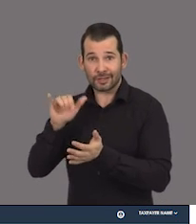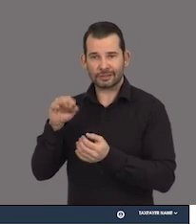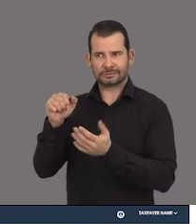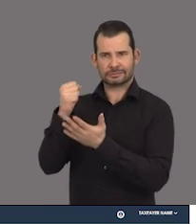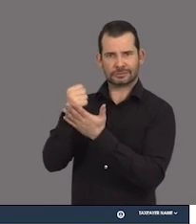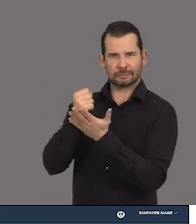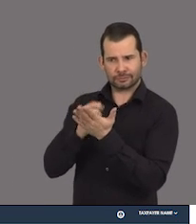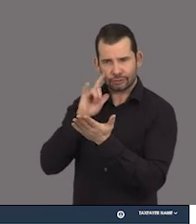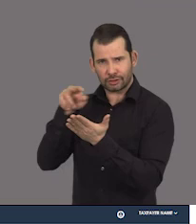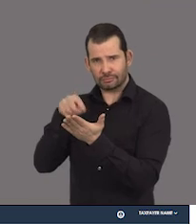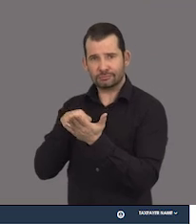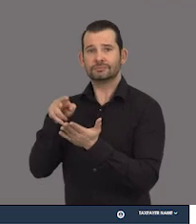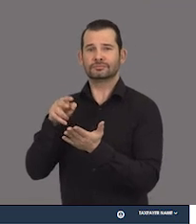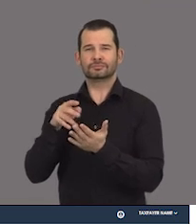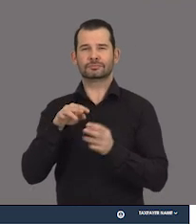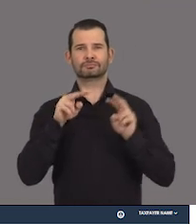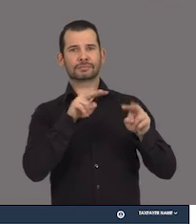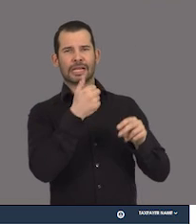View any uncashed cheques and more.